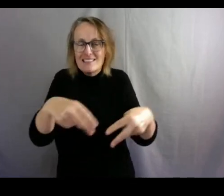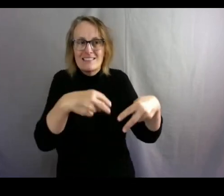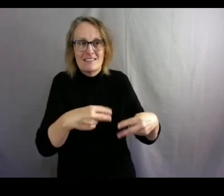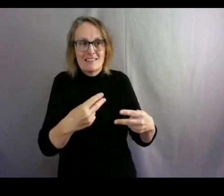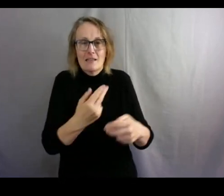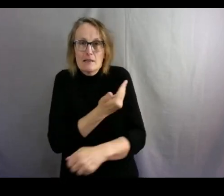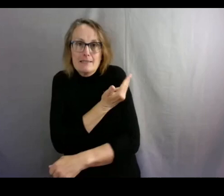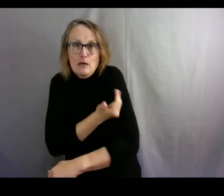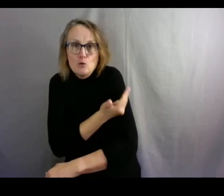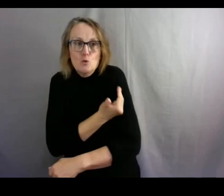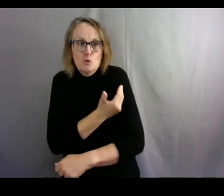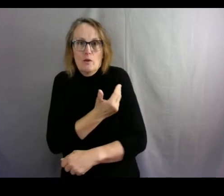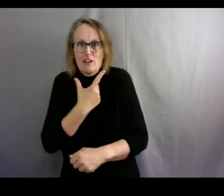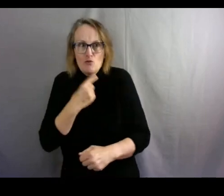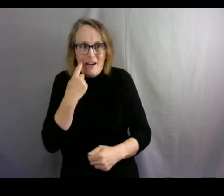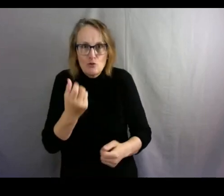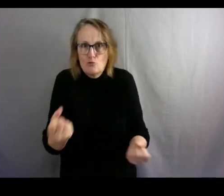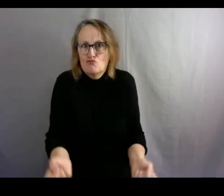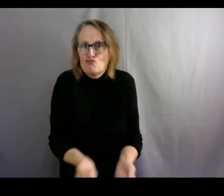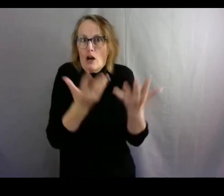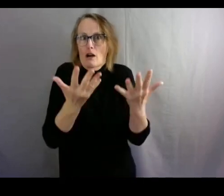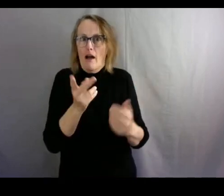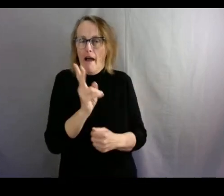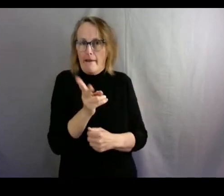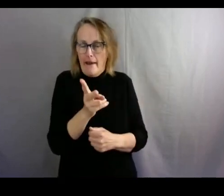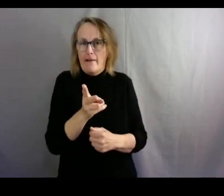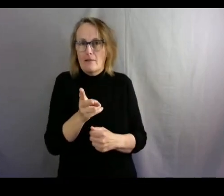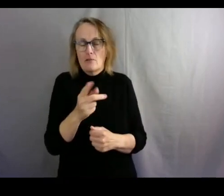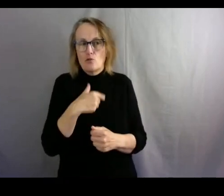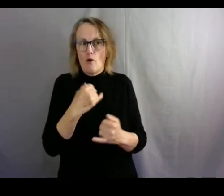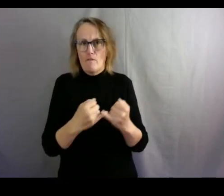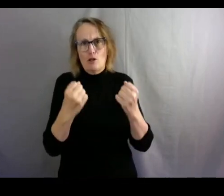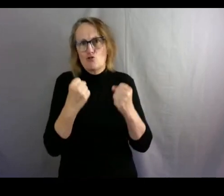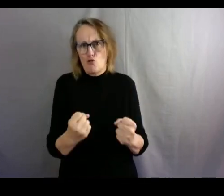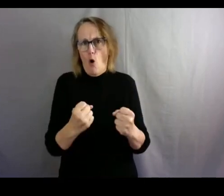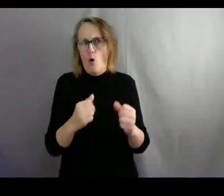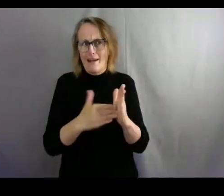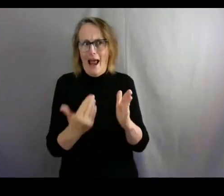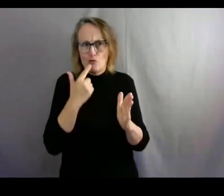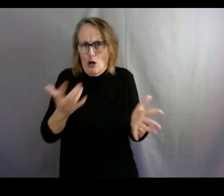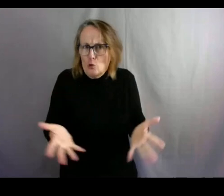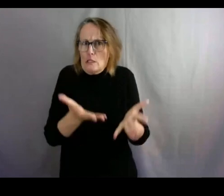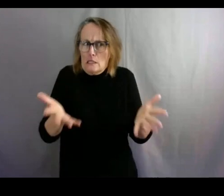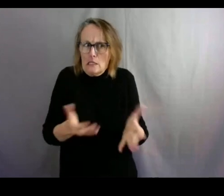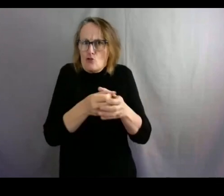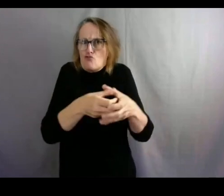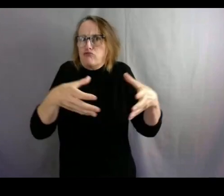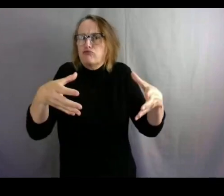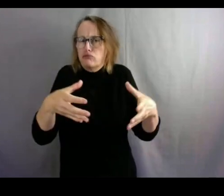And it's very strong deep movement. And that's, I think, the most representative,